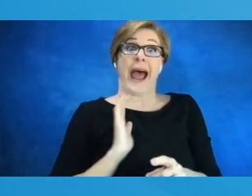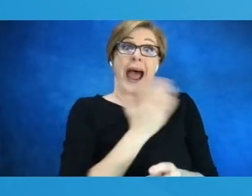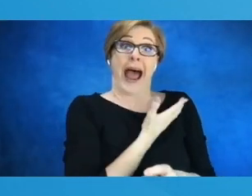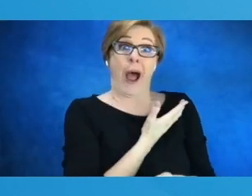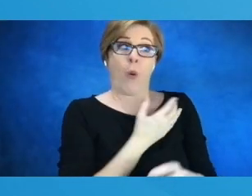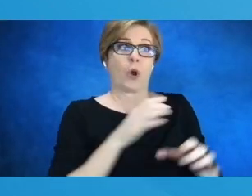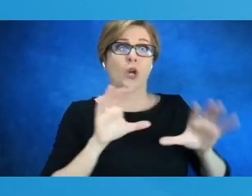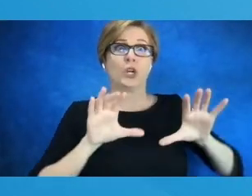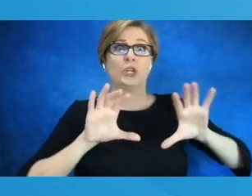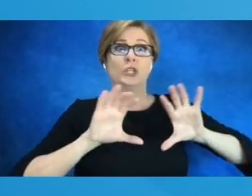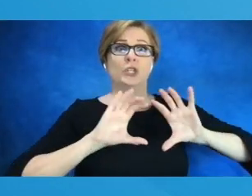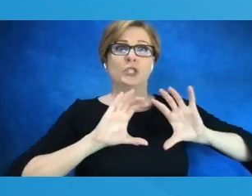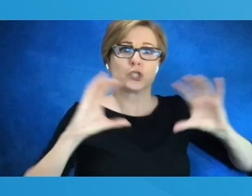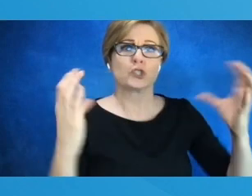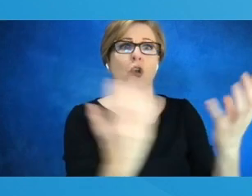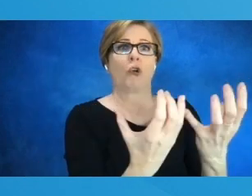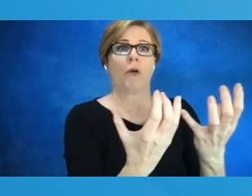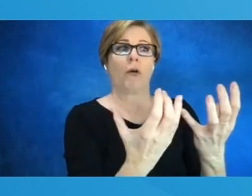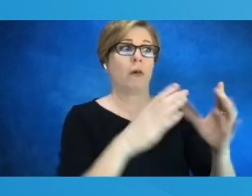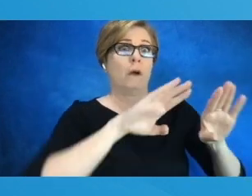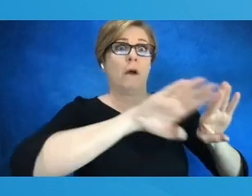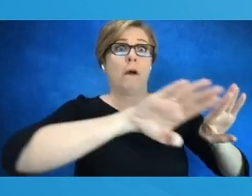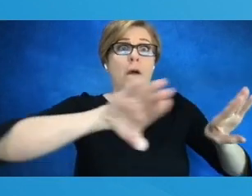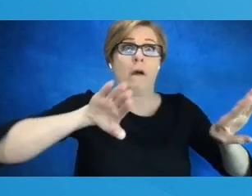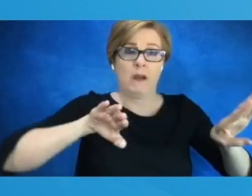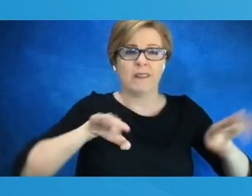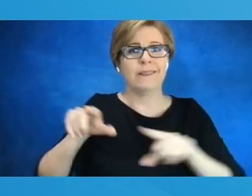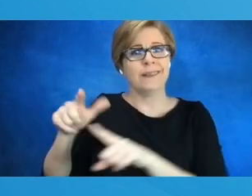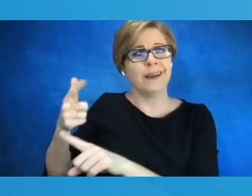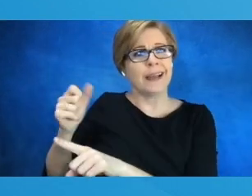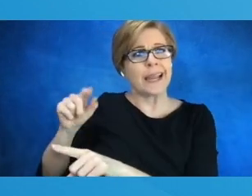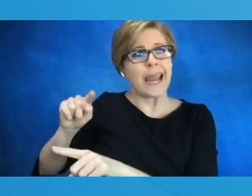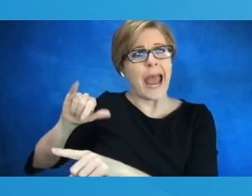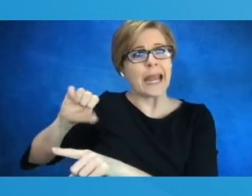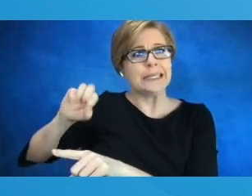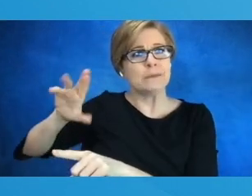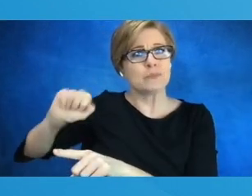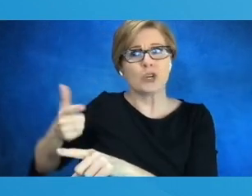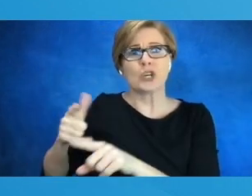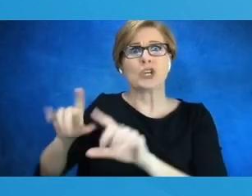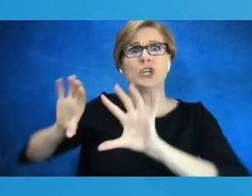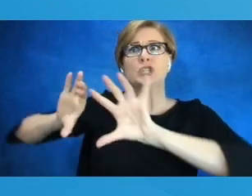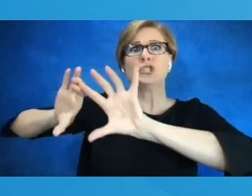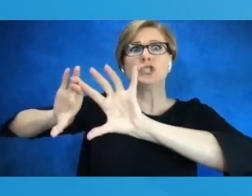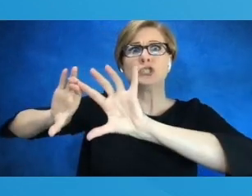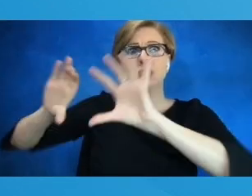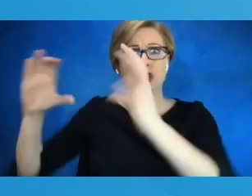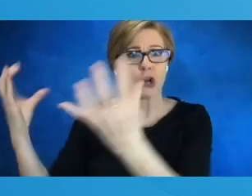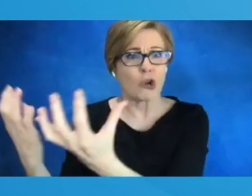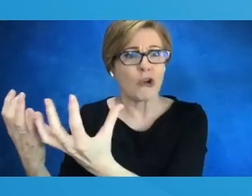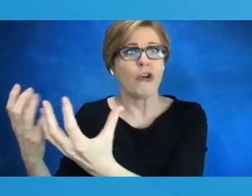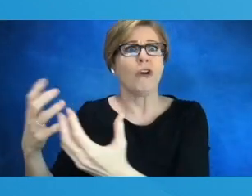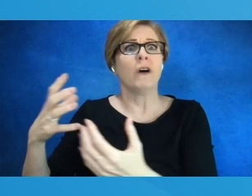to that of another historic site that houses this painting were really, really important